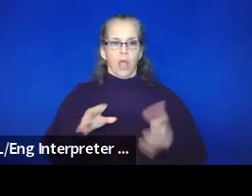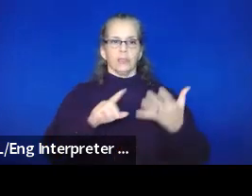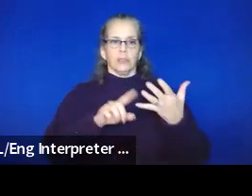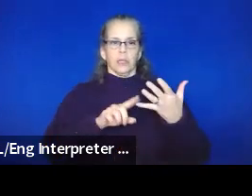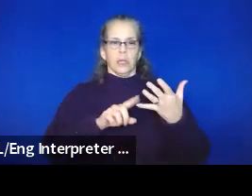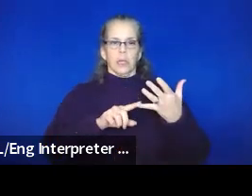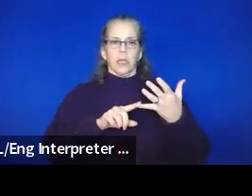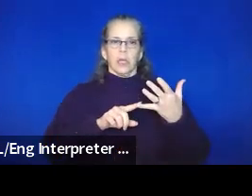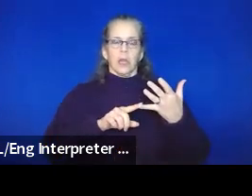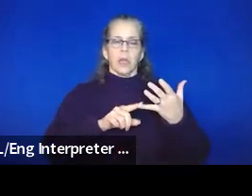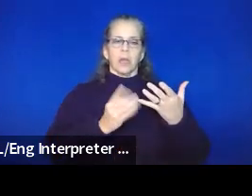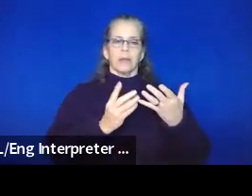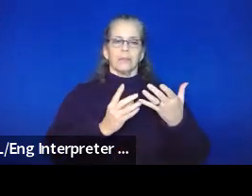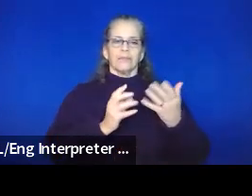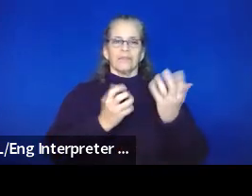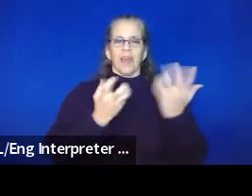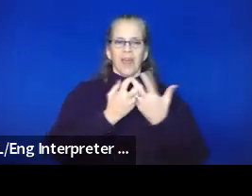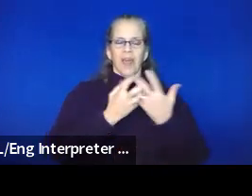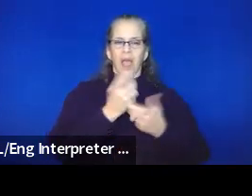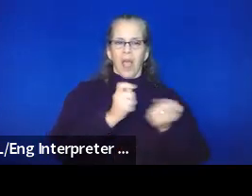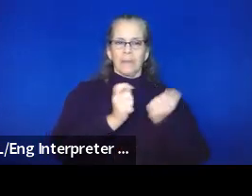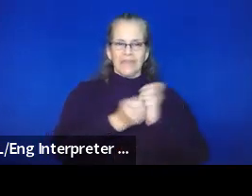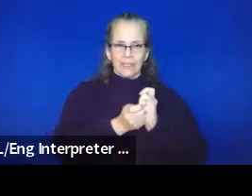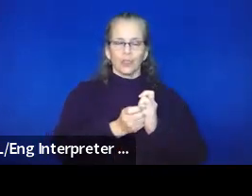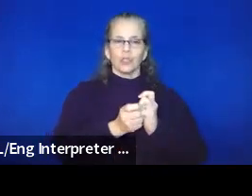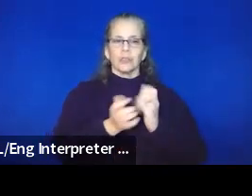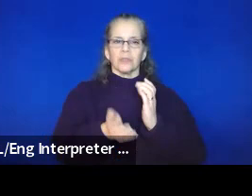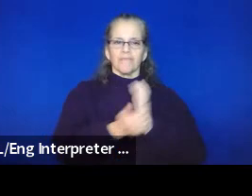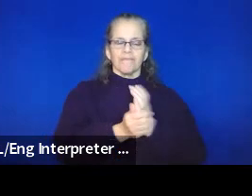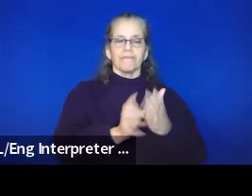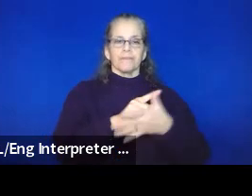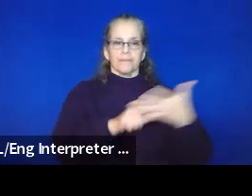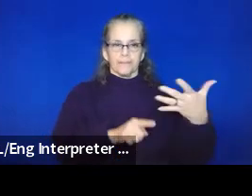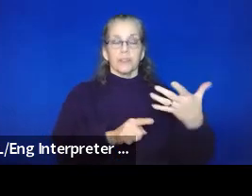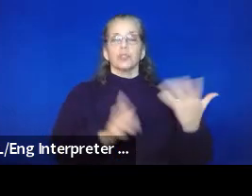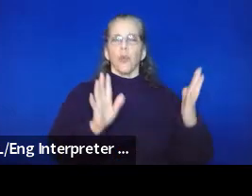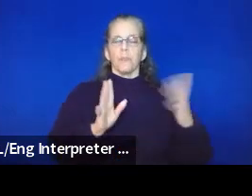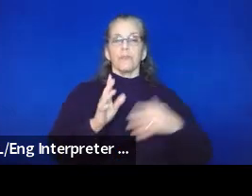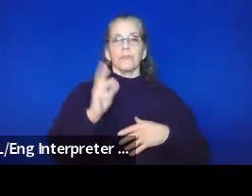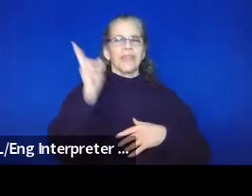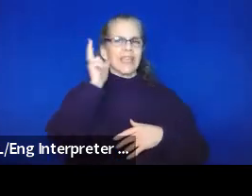accommodations. So, how hearing works. There are several attributes